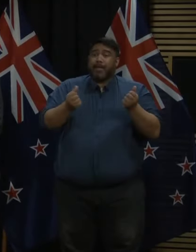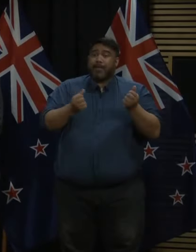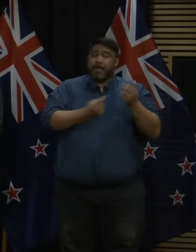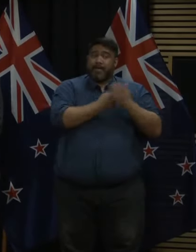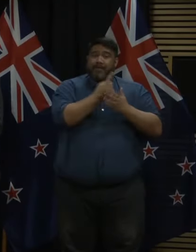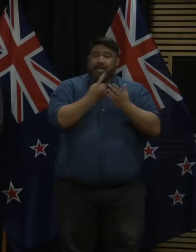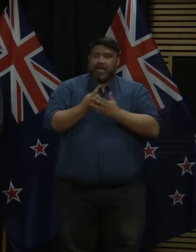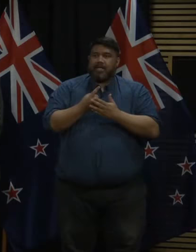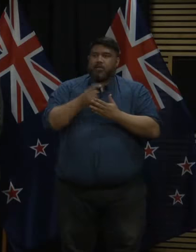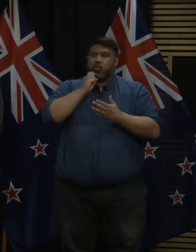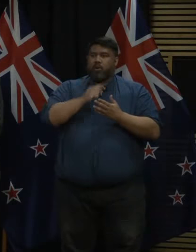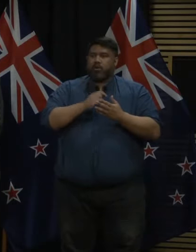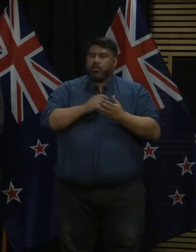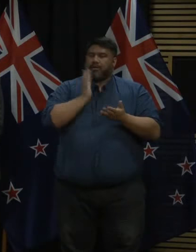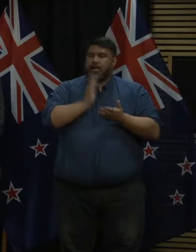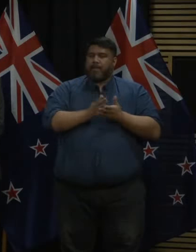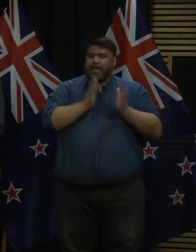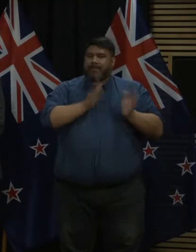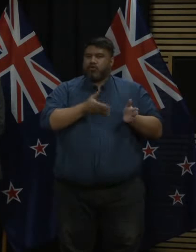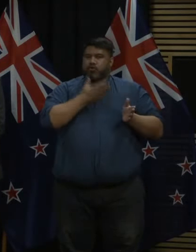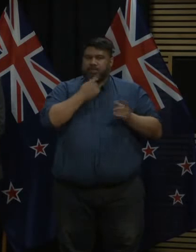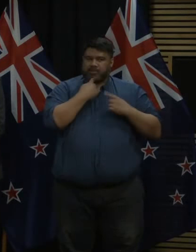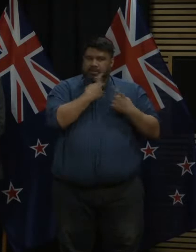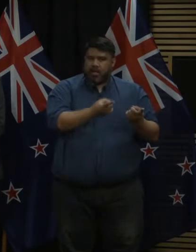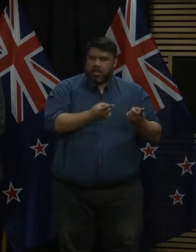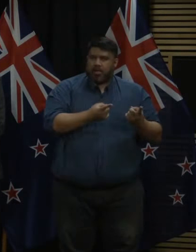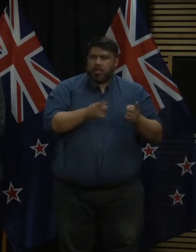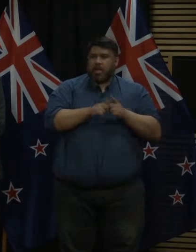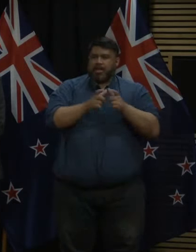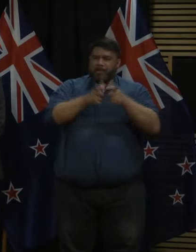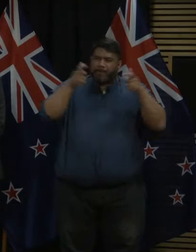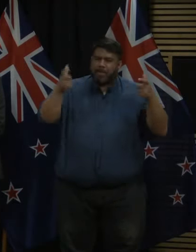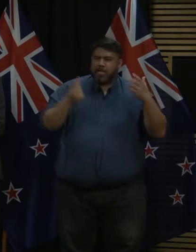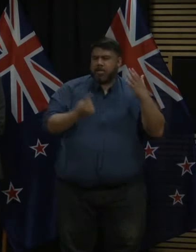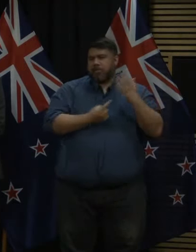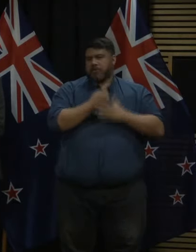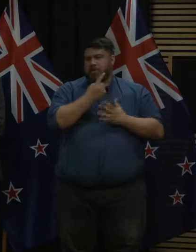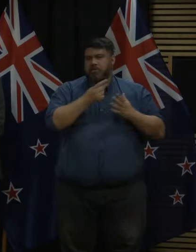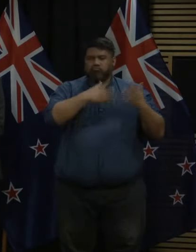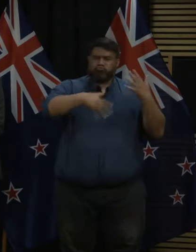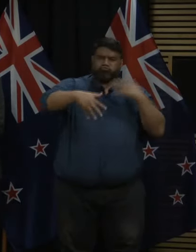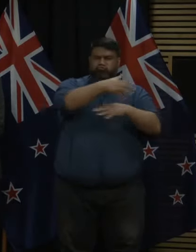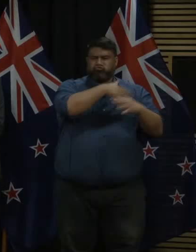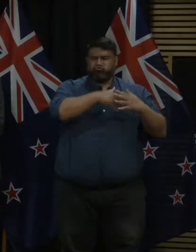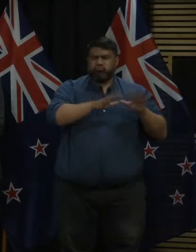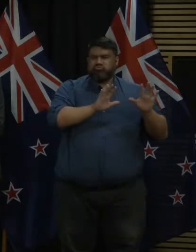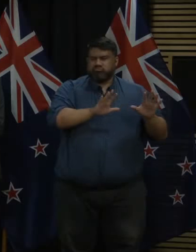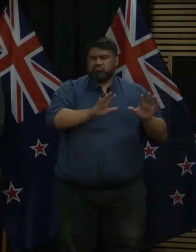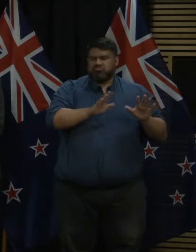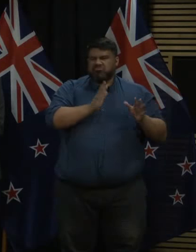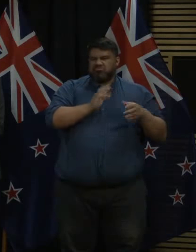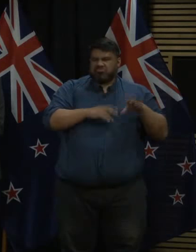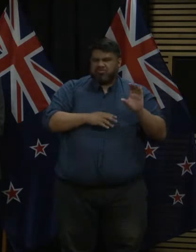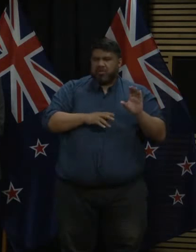there will be areas we will look to mandate the requiremen.